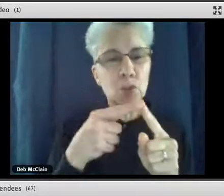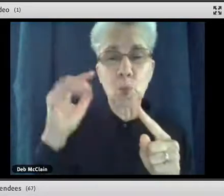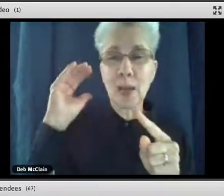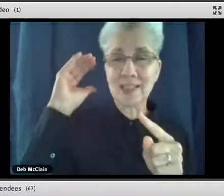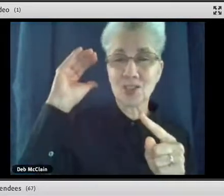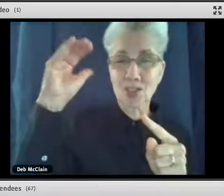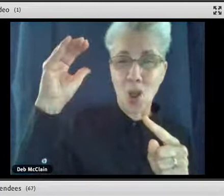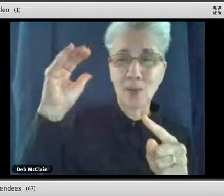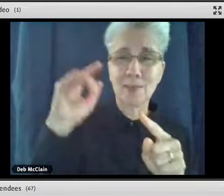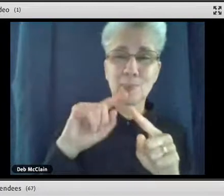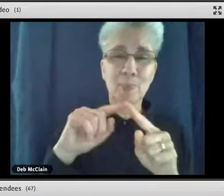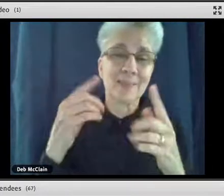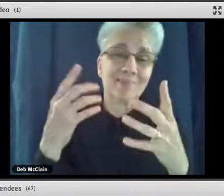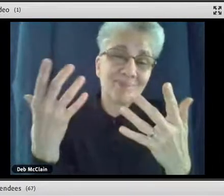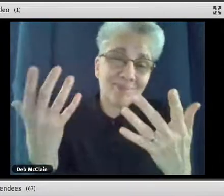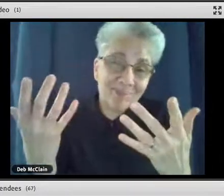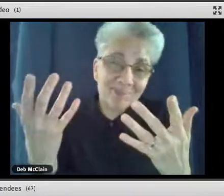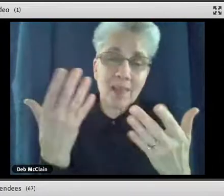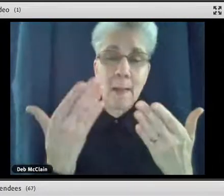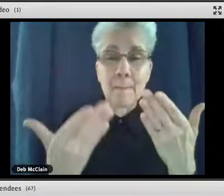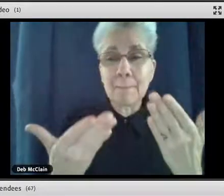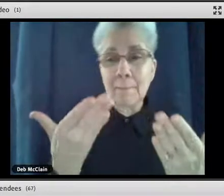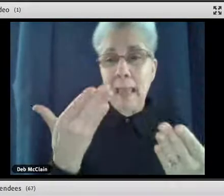So which would probably be more interesting to an adult.